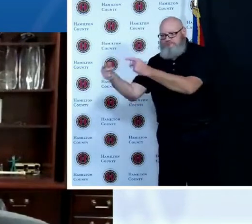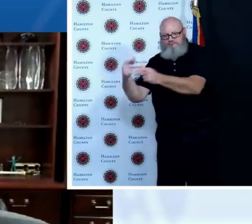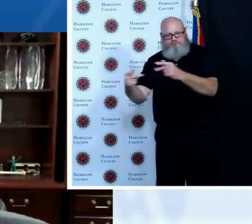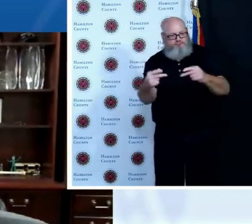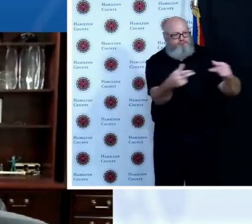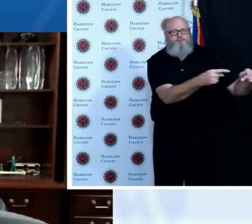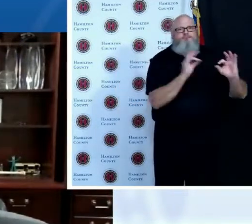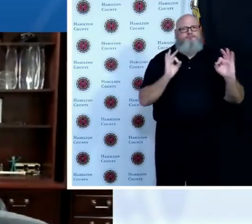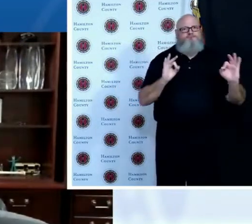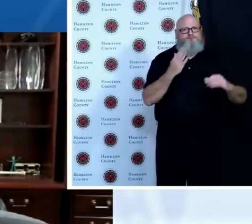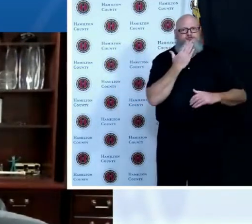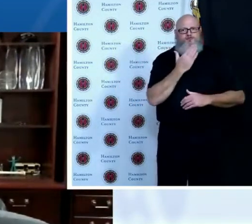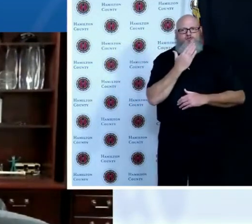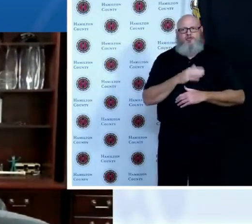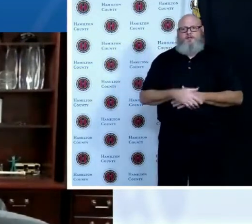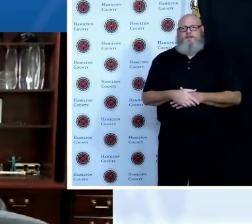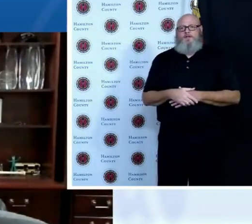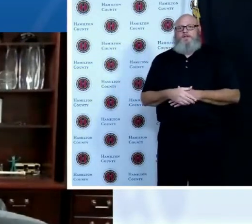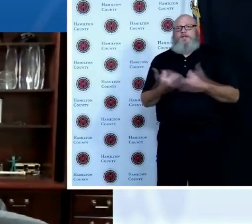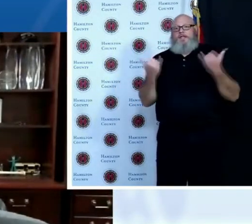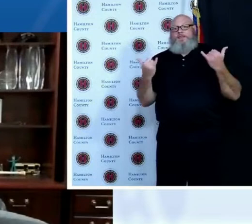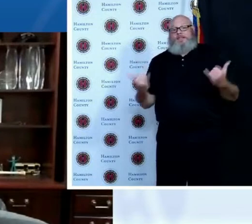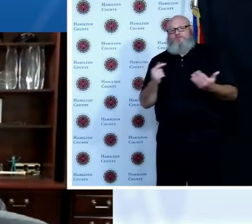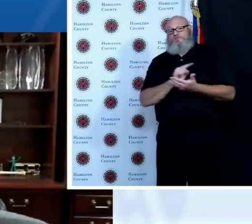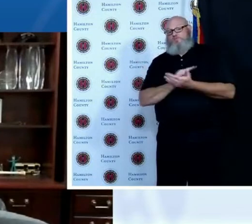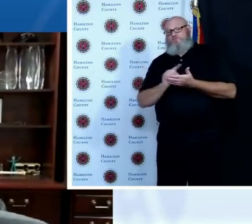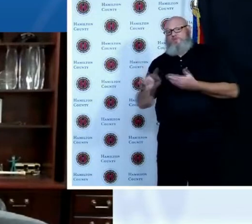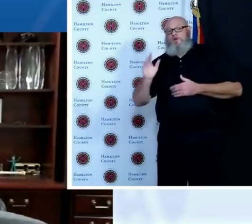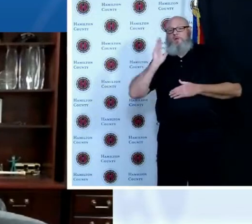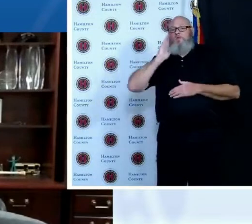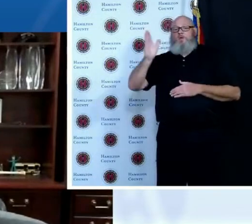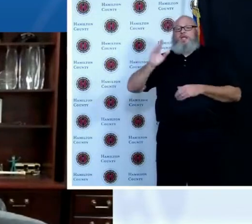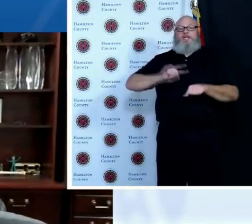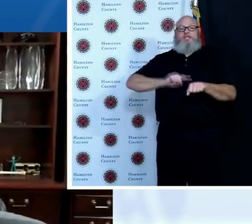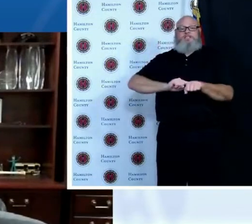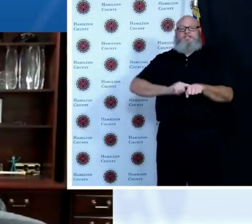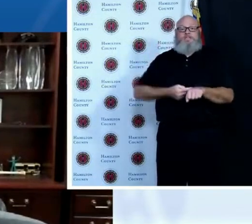this is the first we're starting to do the second dose of the group that was initially